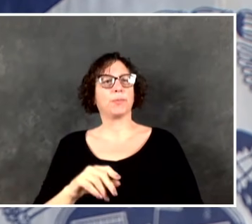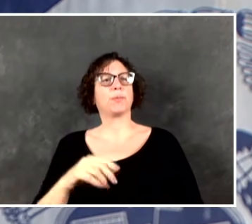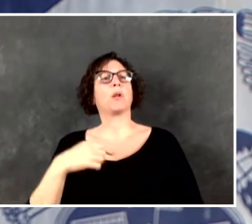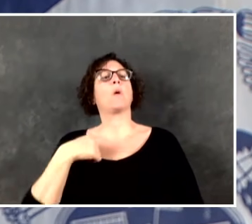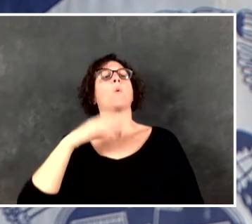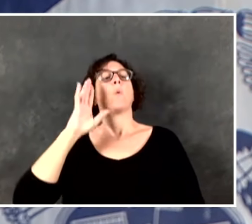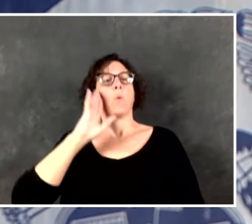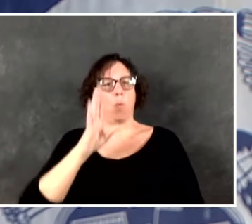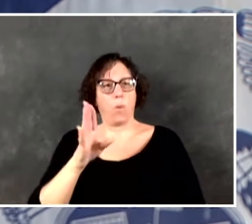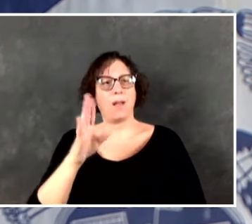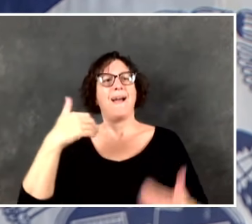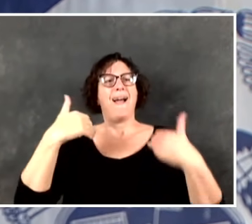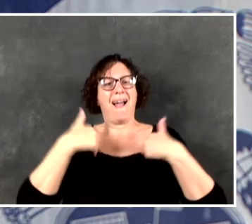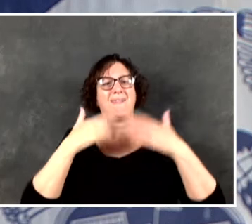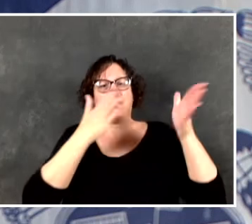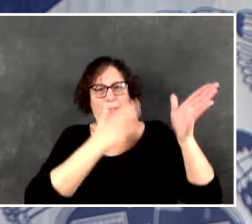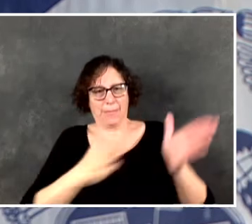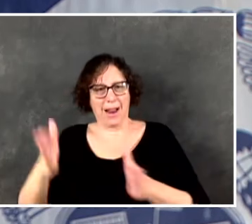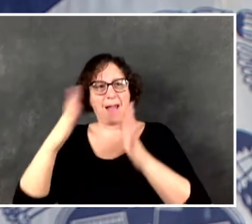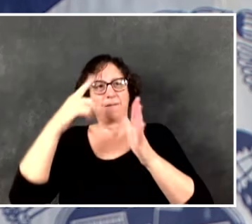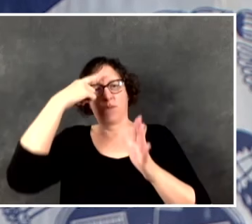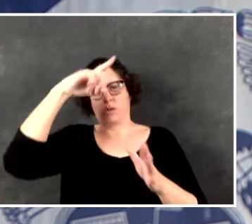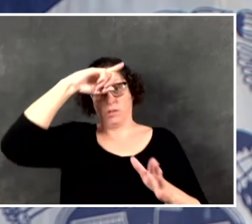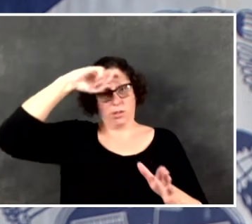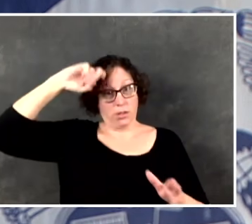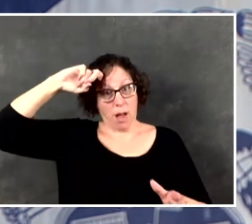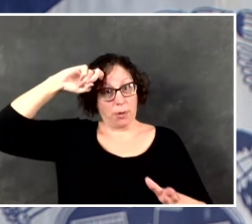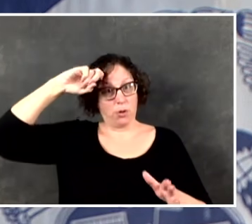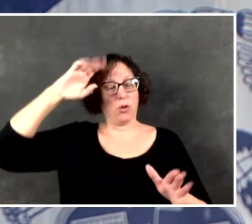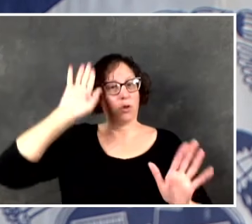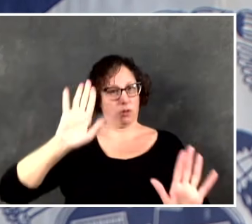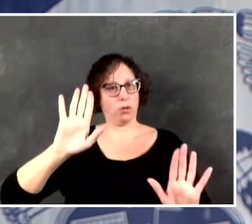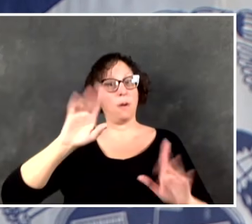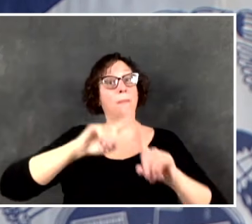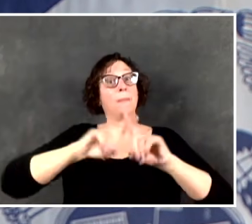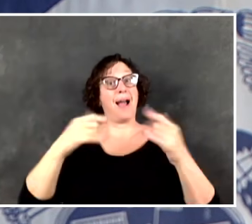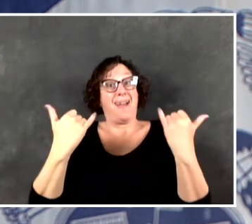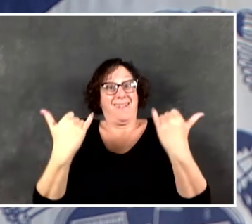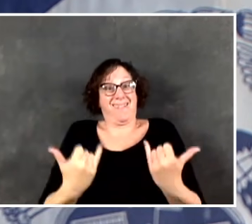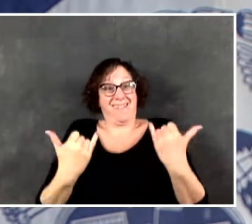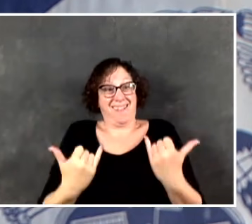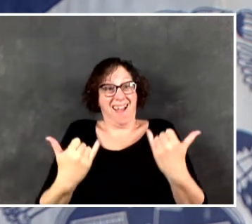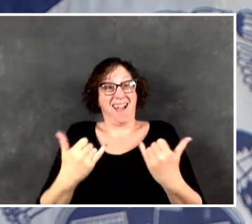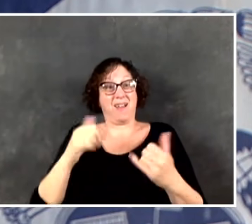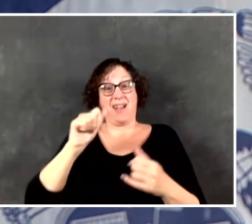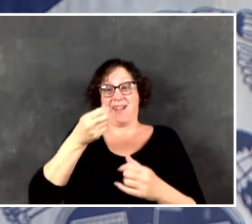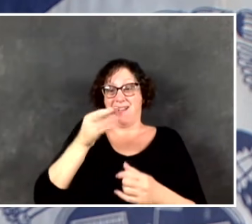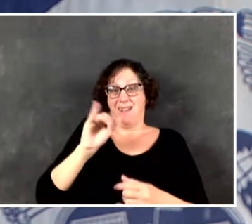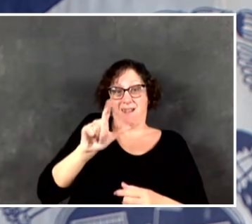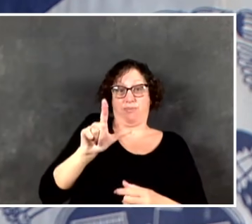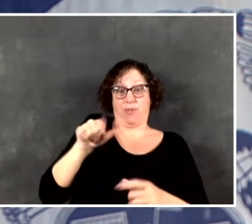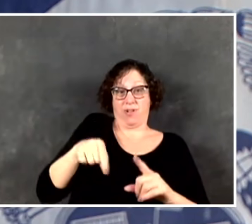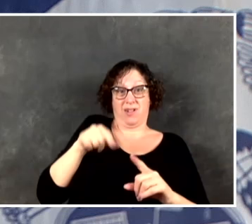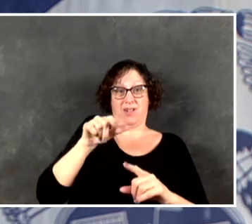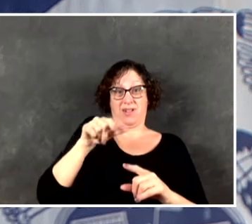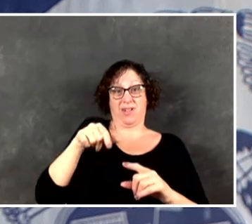QUICK. [NA IUDIBLE ] YOU TALKED ABOUT IT A COUPLE OF ITME. S AS I SAID. WE'LL HAVE A BIGGER SUMMER PLAN, FOR SURE. IT'S APRIL 26th TOADY.